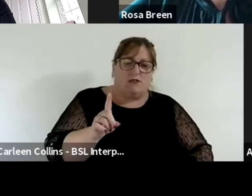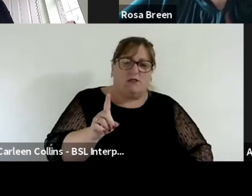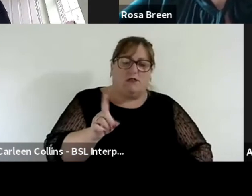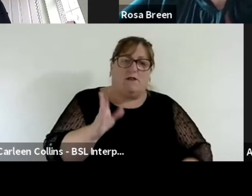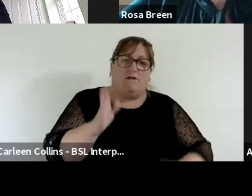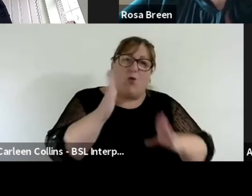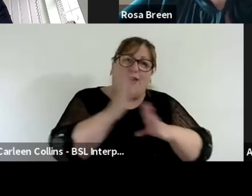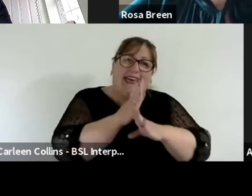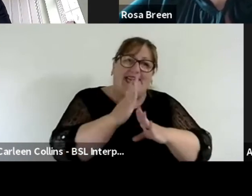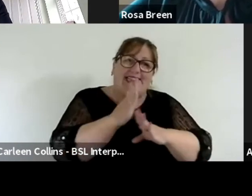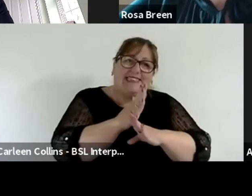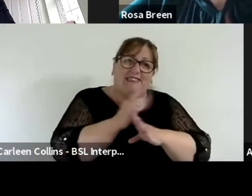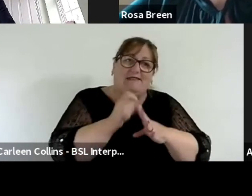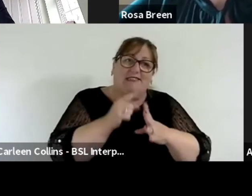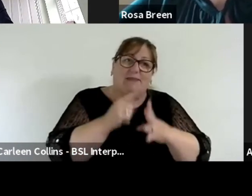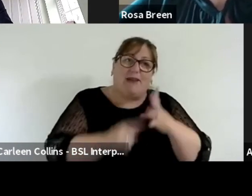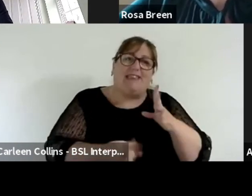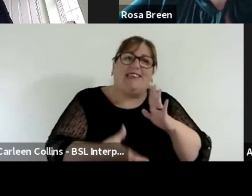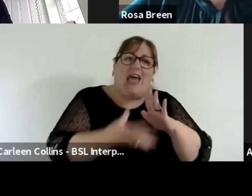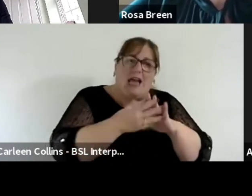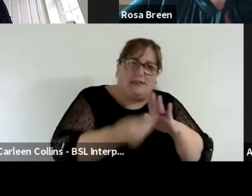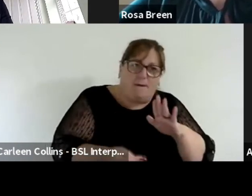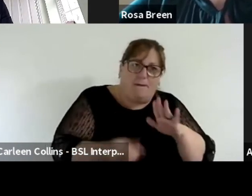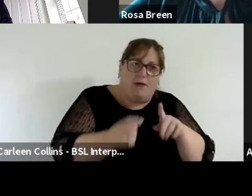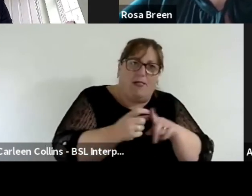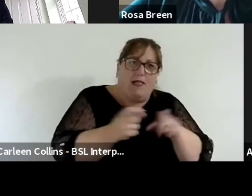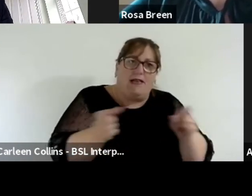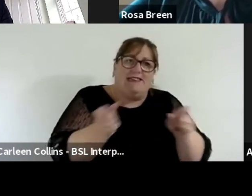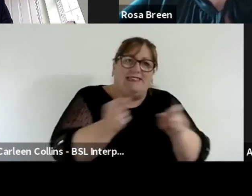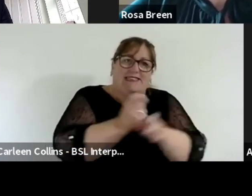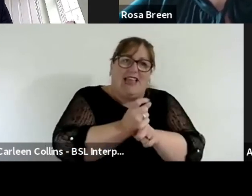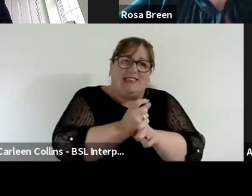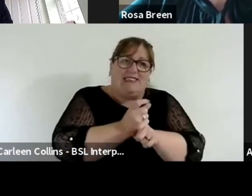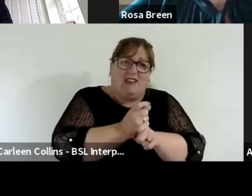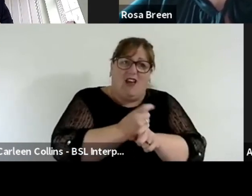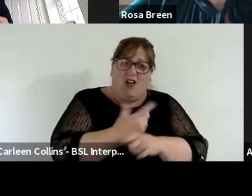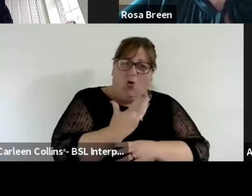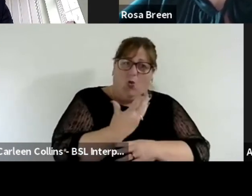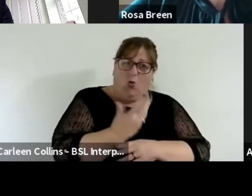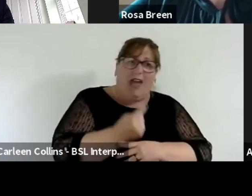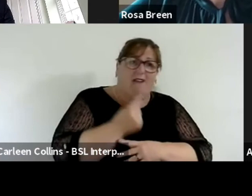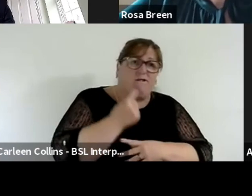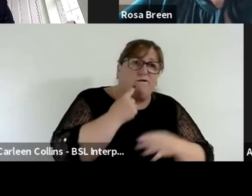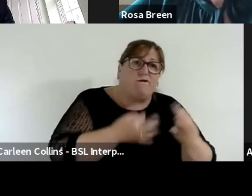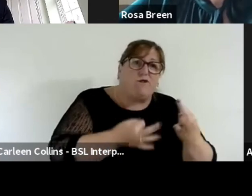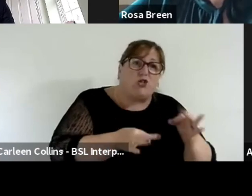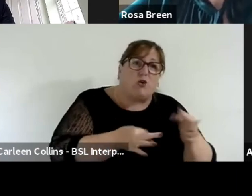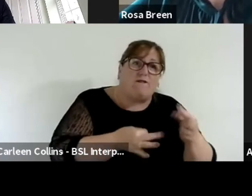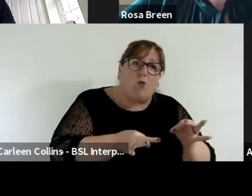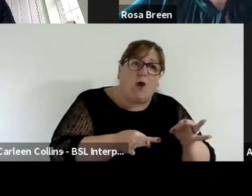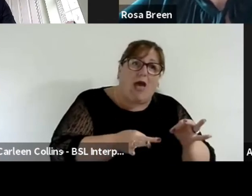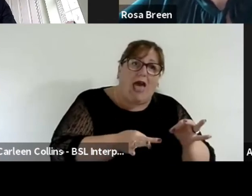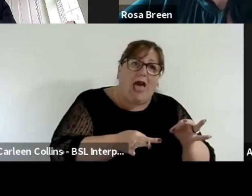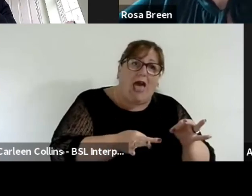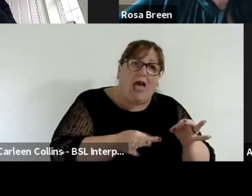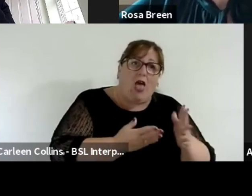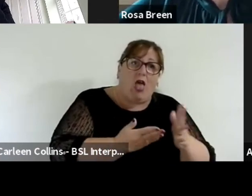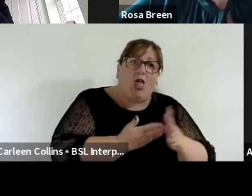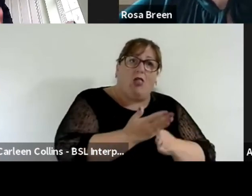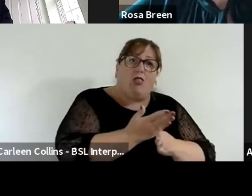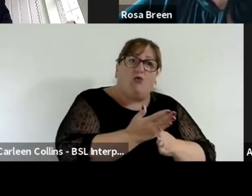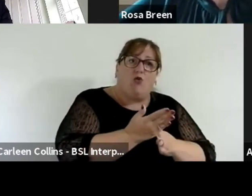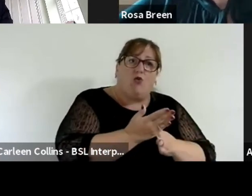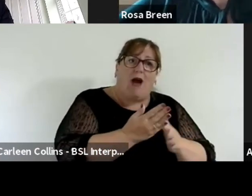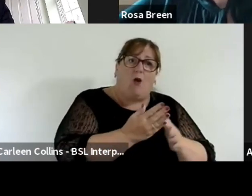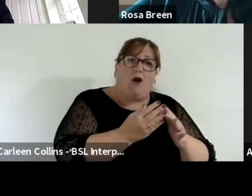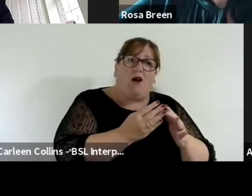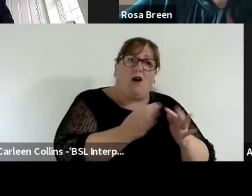answer, because it really depends on what the reasonable adjustments are.